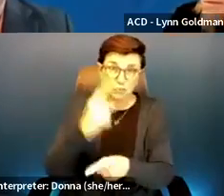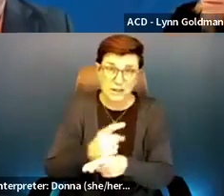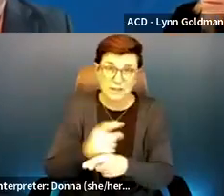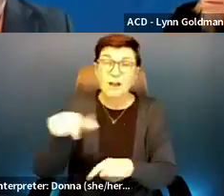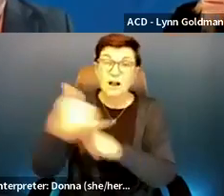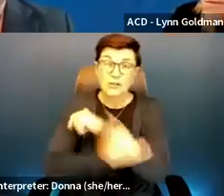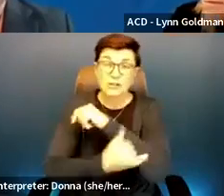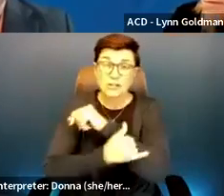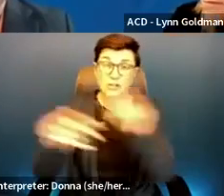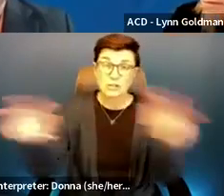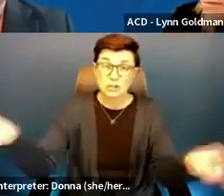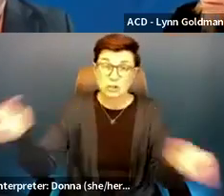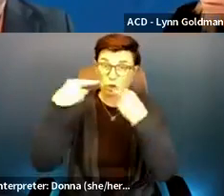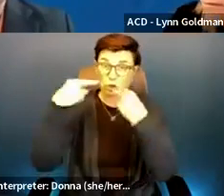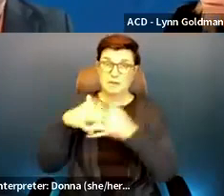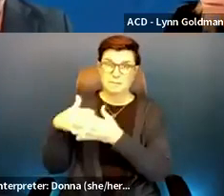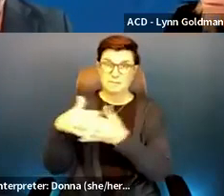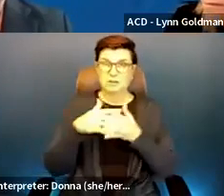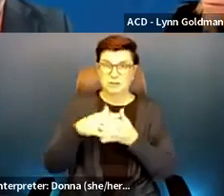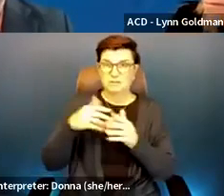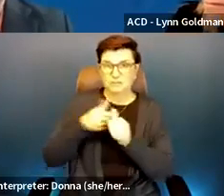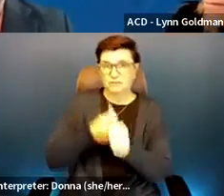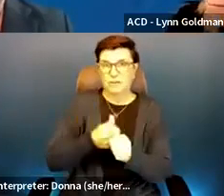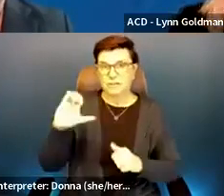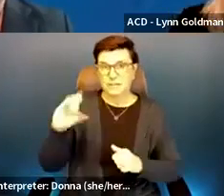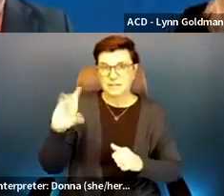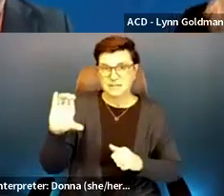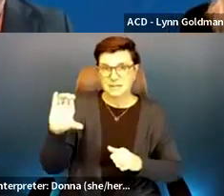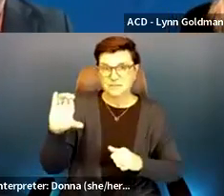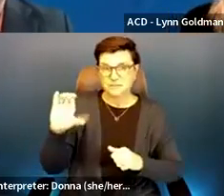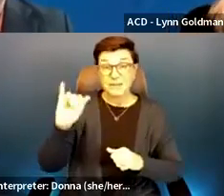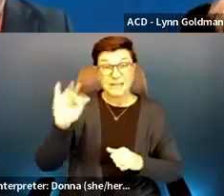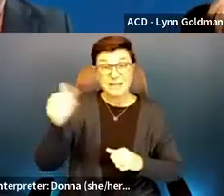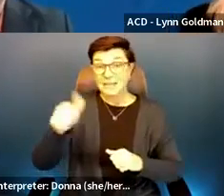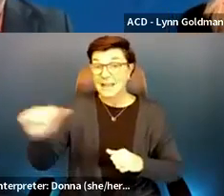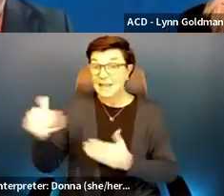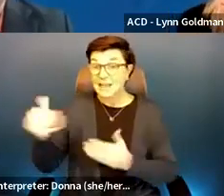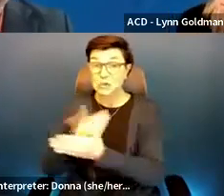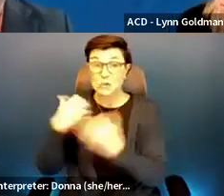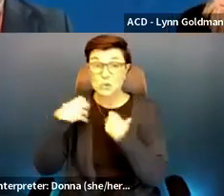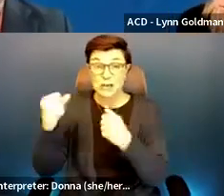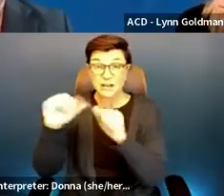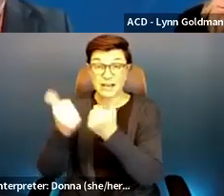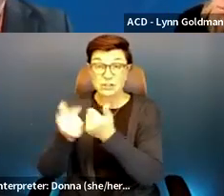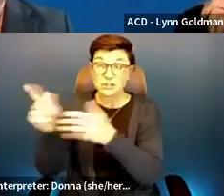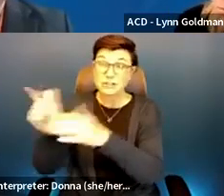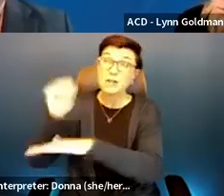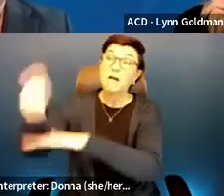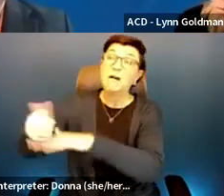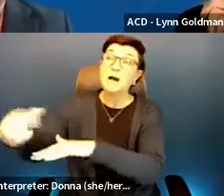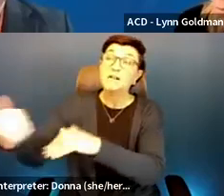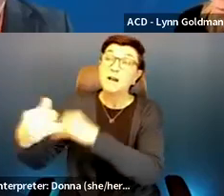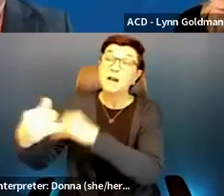When there is a new public health agency that is developed in a different country, they often come and look to CDC for what we are doing.